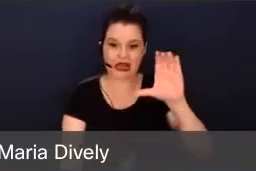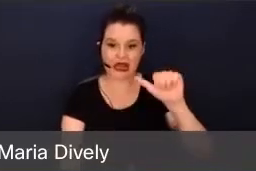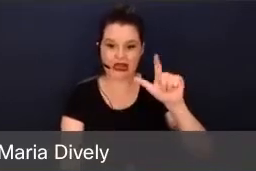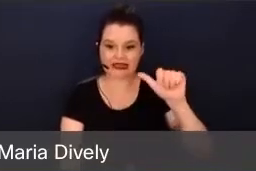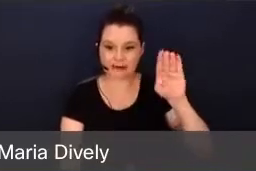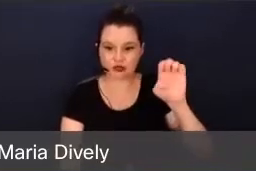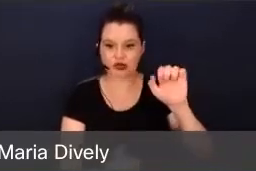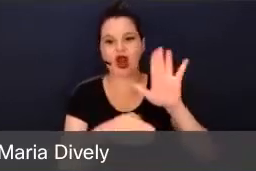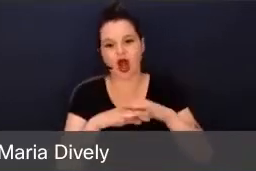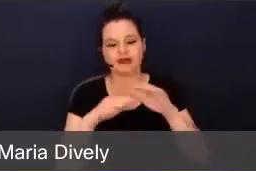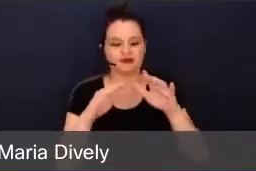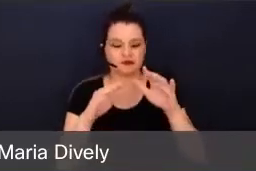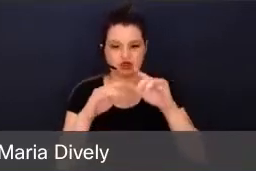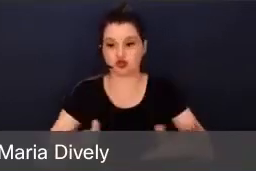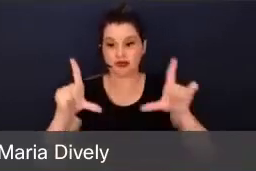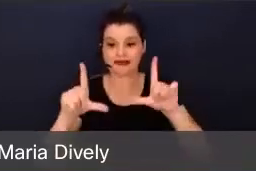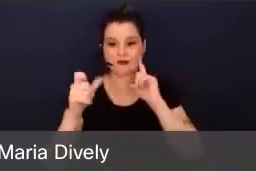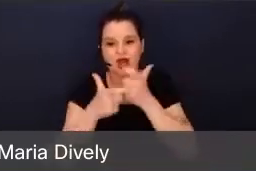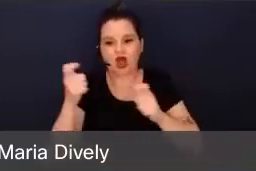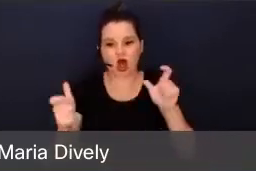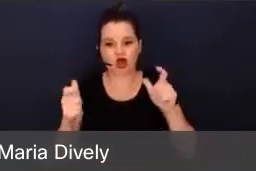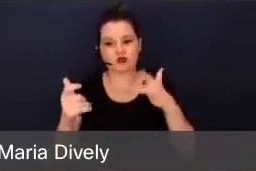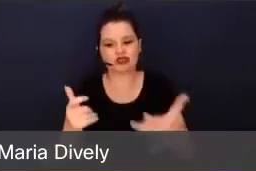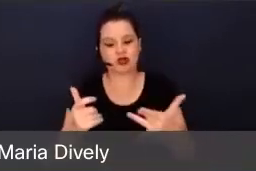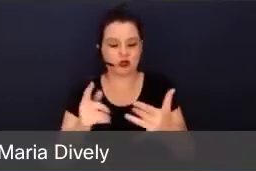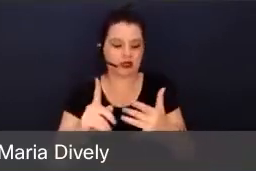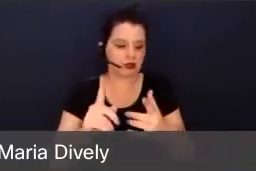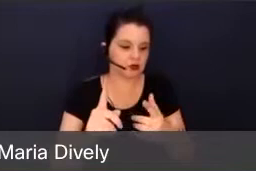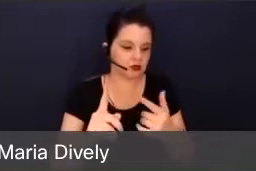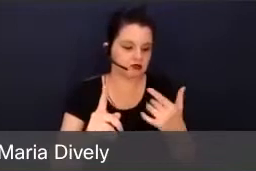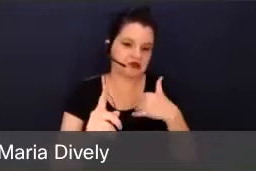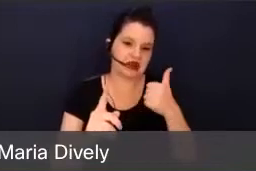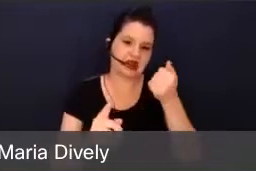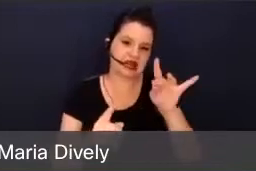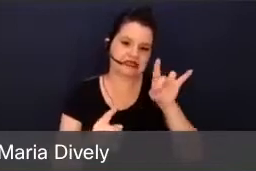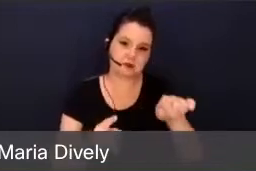Um, and when I say large, generally we go for, um, 18 point font or bigger.